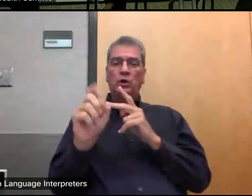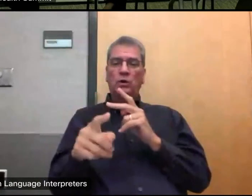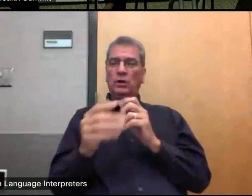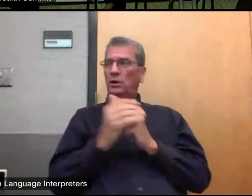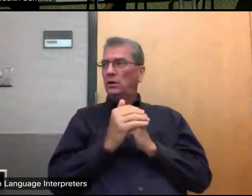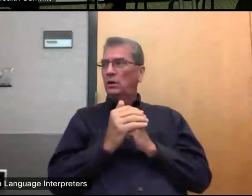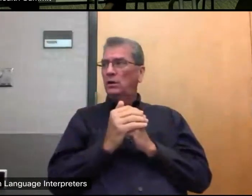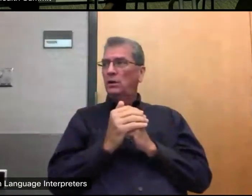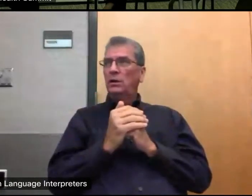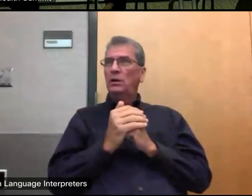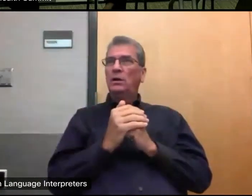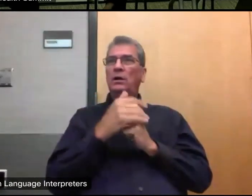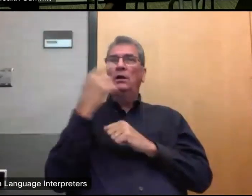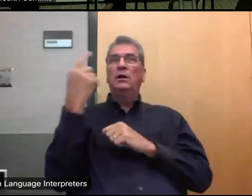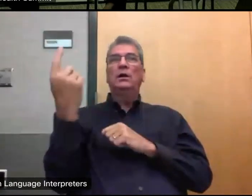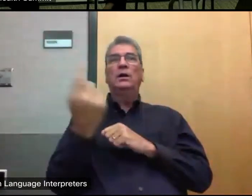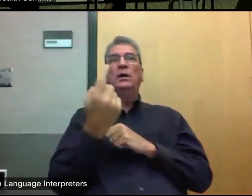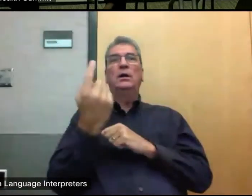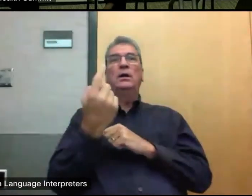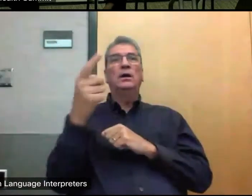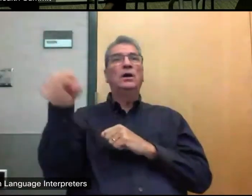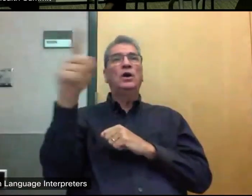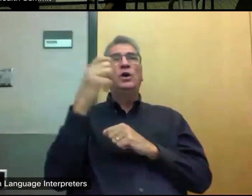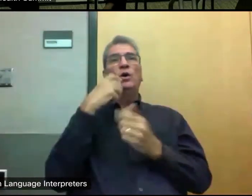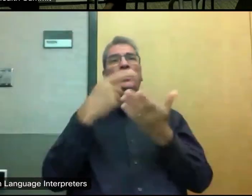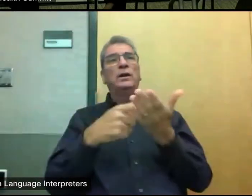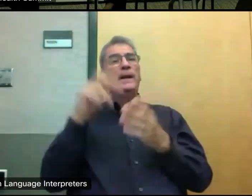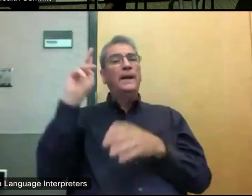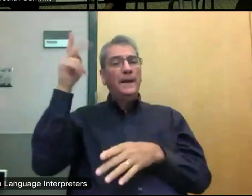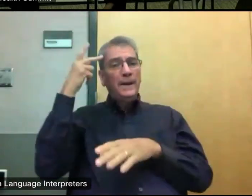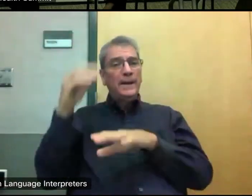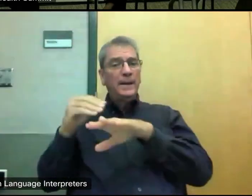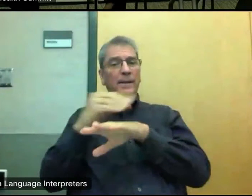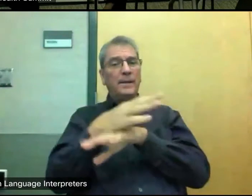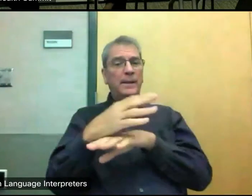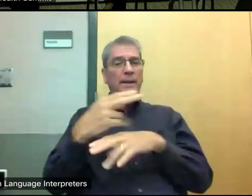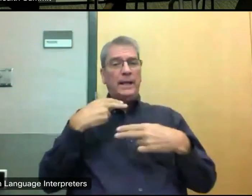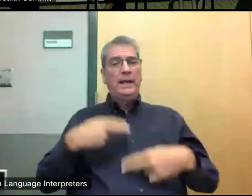if somebody is very happy that you discuss political influences on health related messaging,